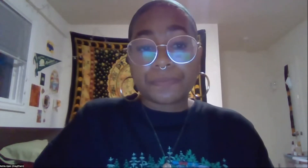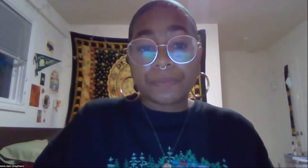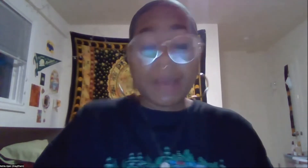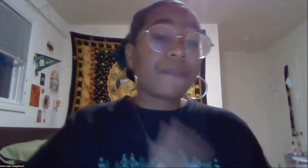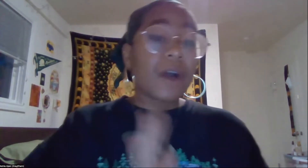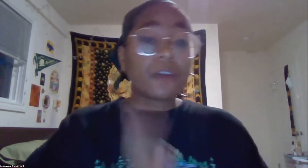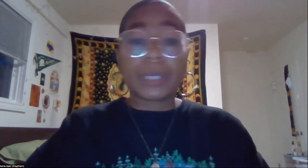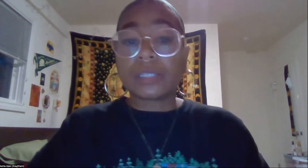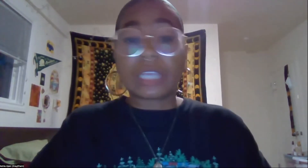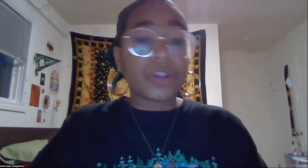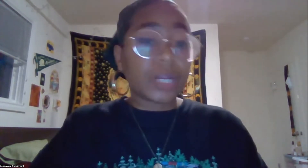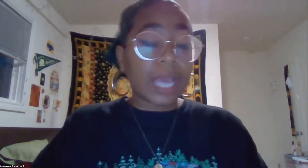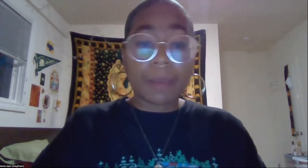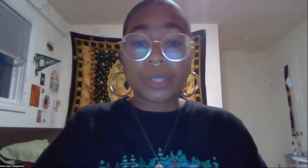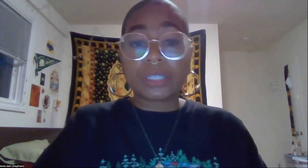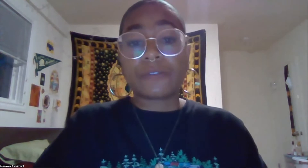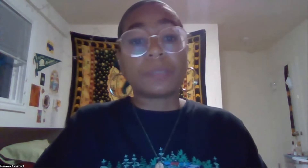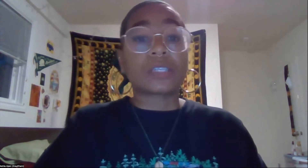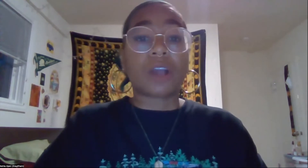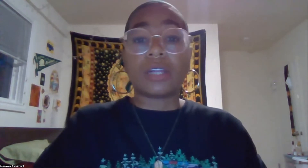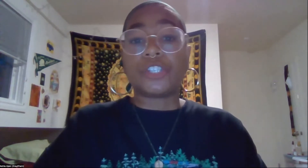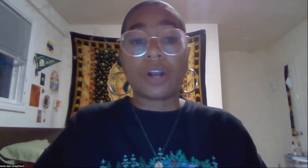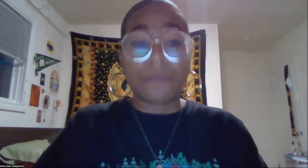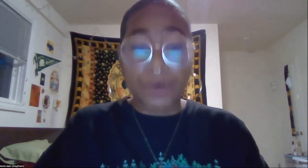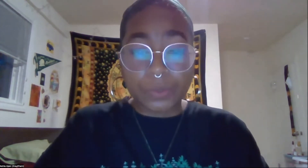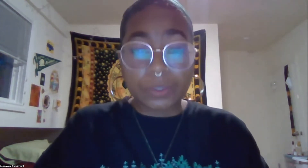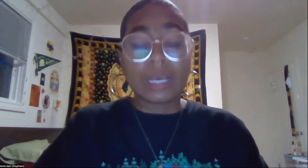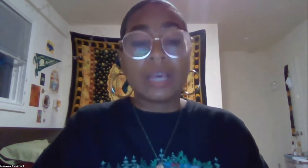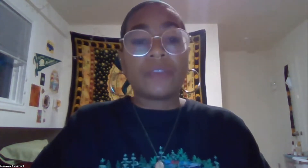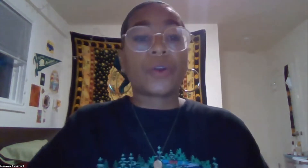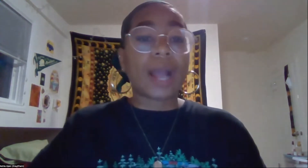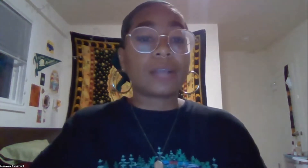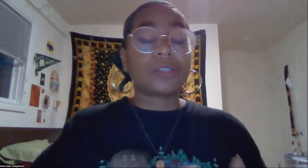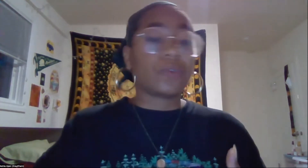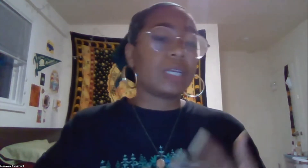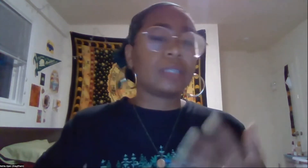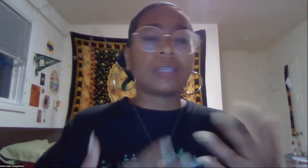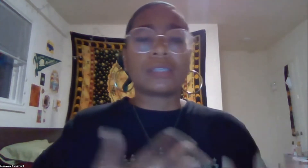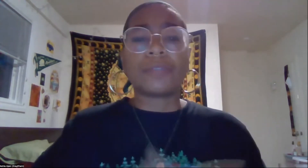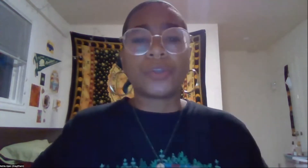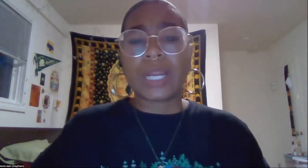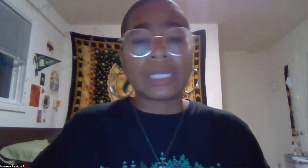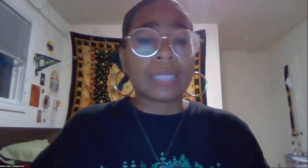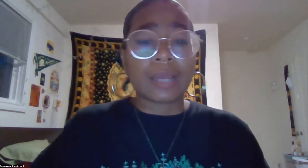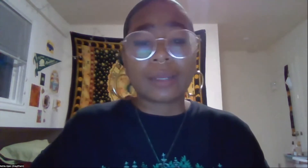my father builds security cameras from discarded junk phones their cracked screens, a subterranean stained glass